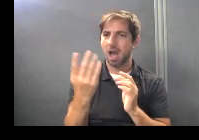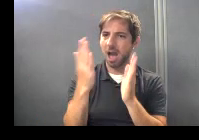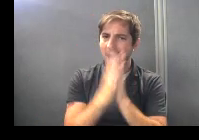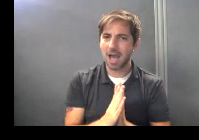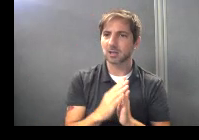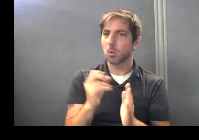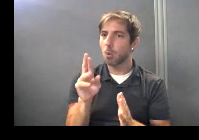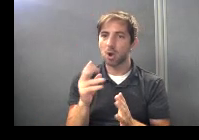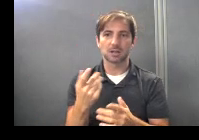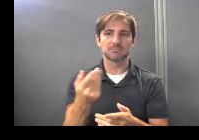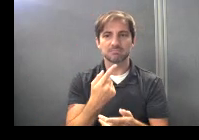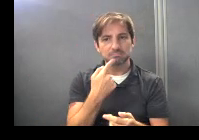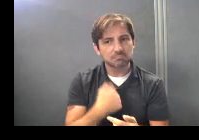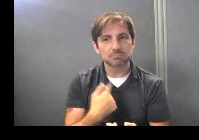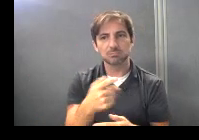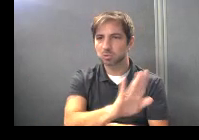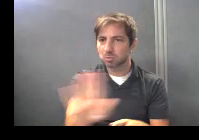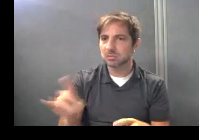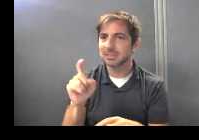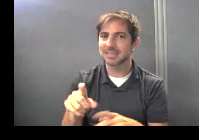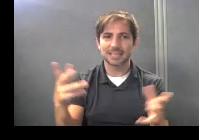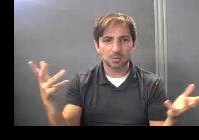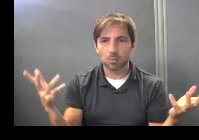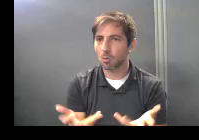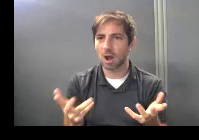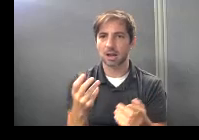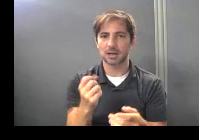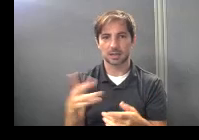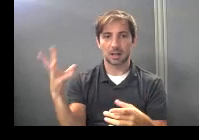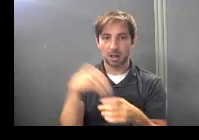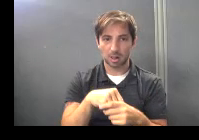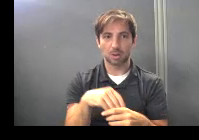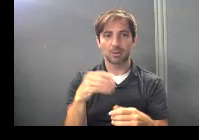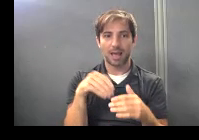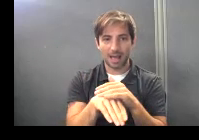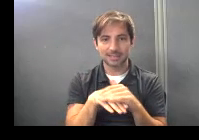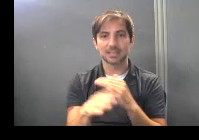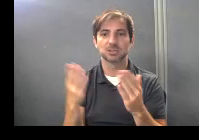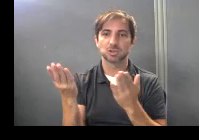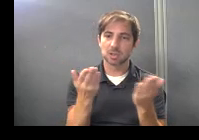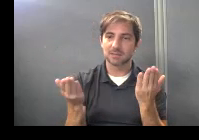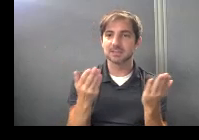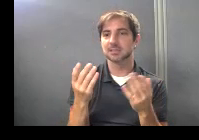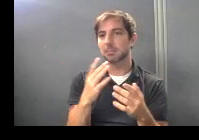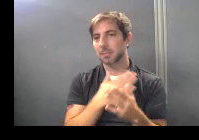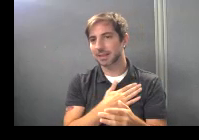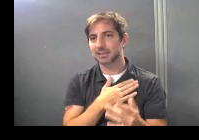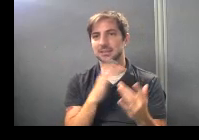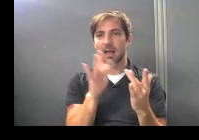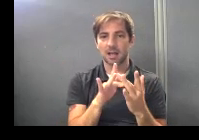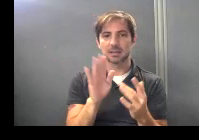AND INCLUDE A STATEMENT FOR ACCESS SERVICES, PLEASE CONTACT WITH YOUR PHONE AND E-MAIL.